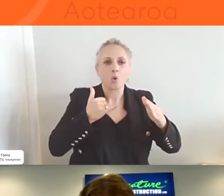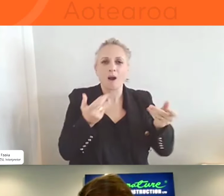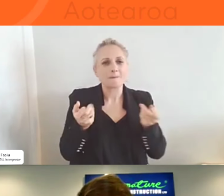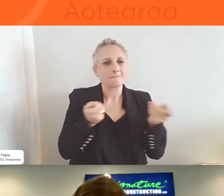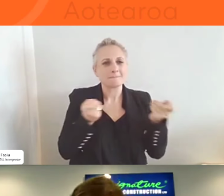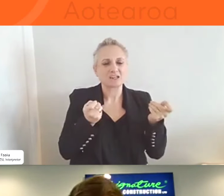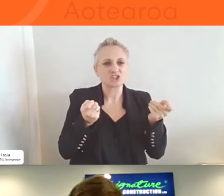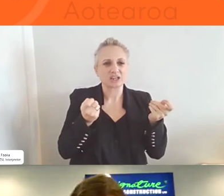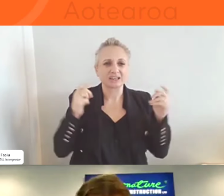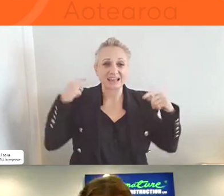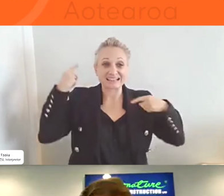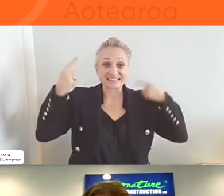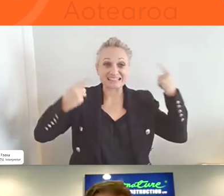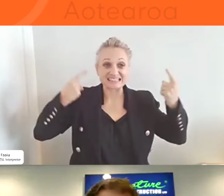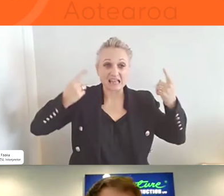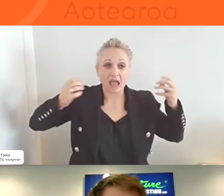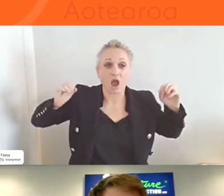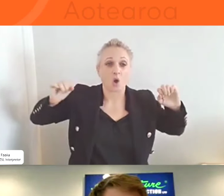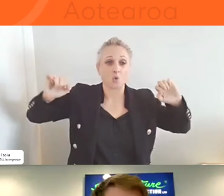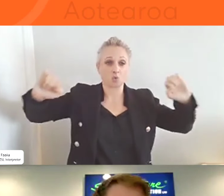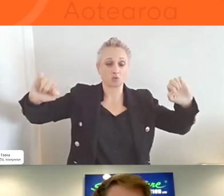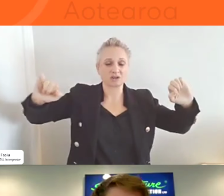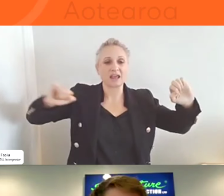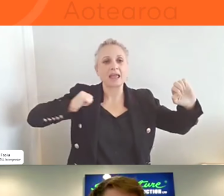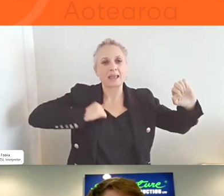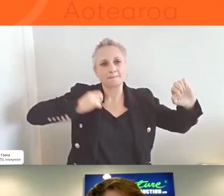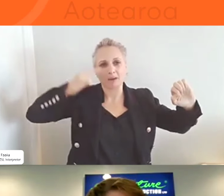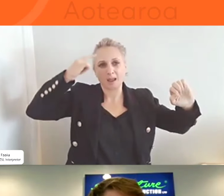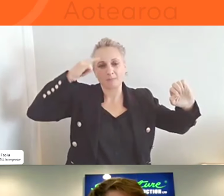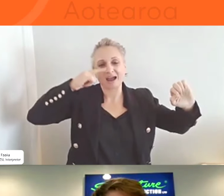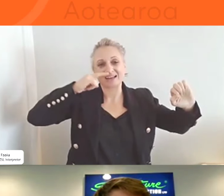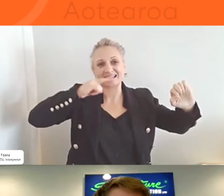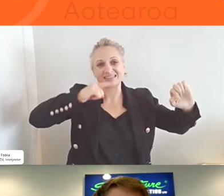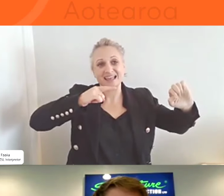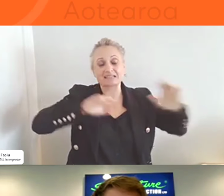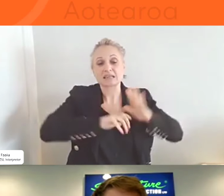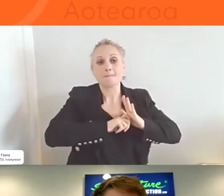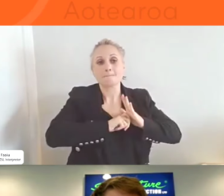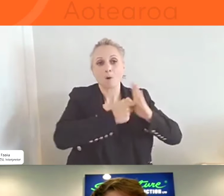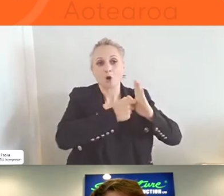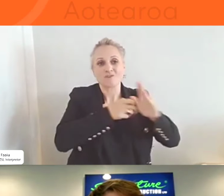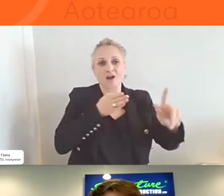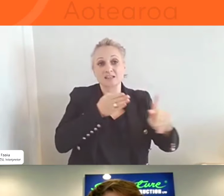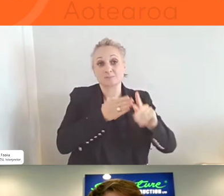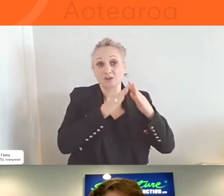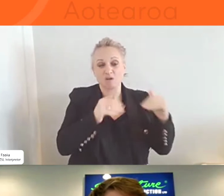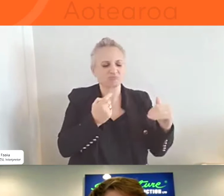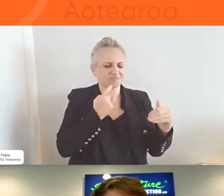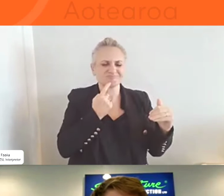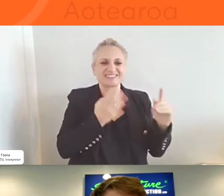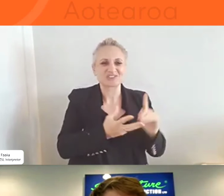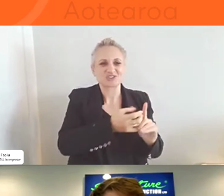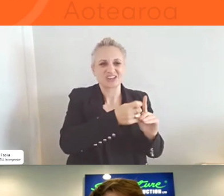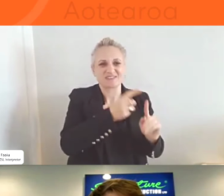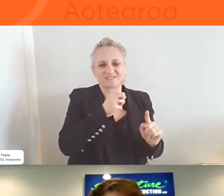mind the modified specific home, but certainly easy to achieve.